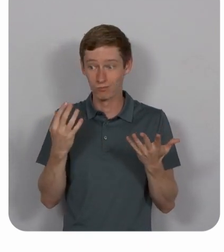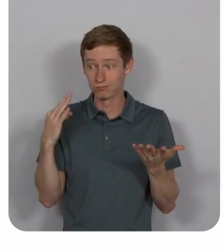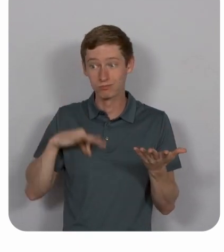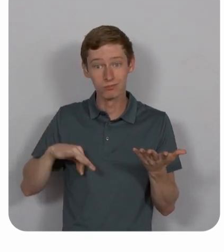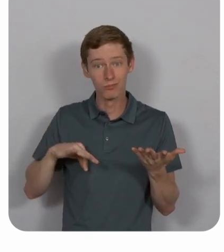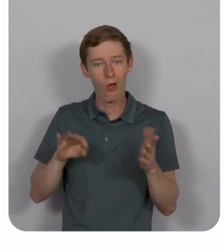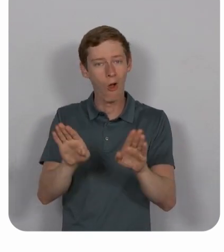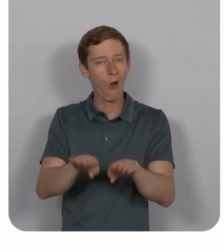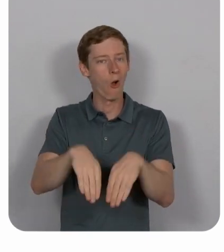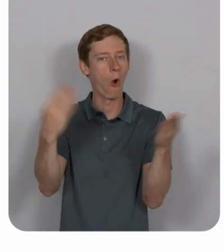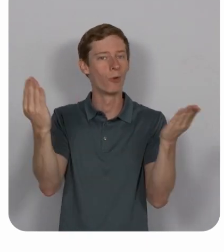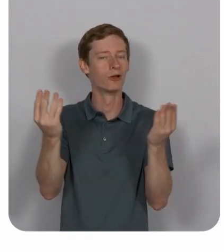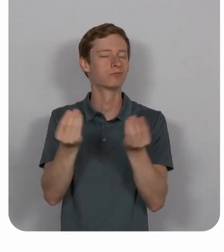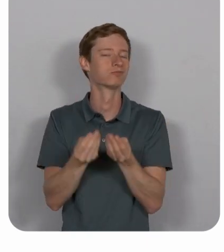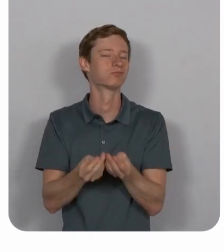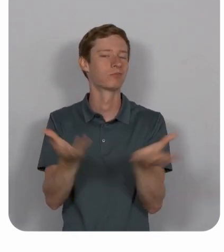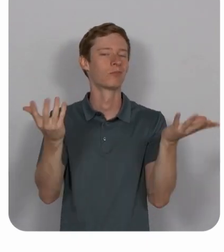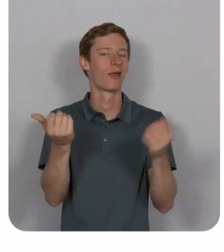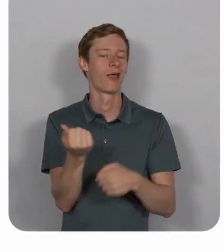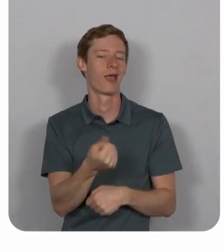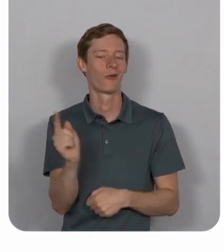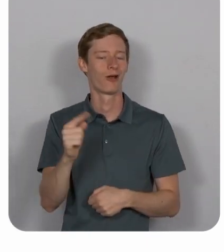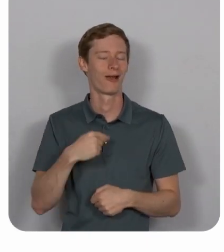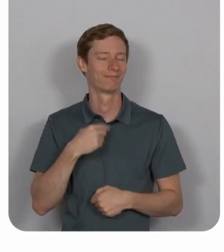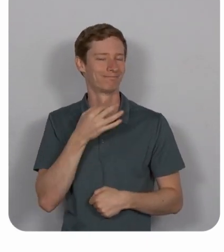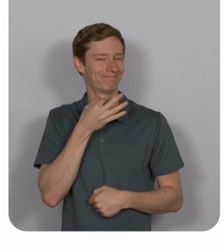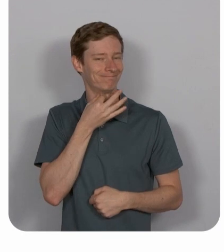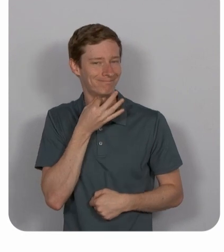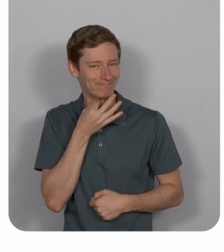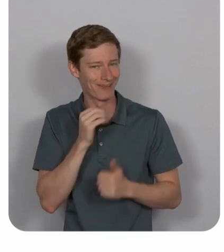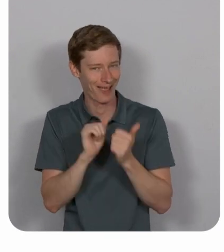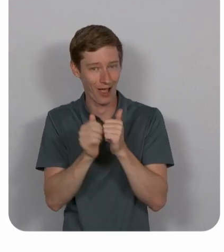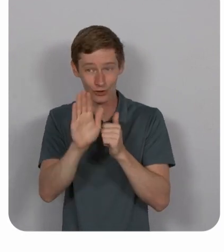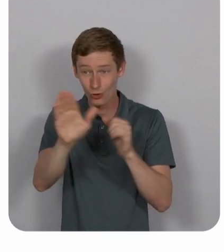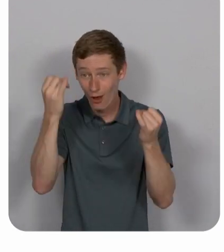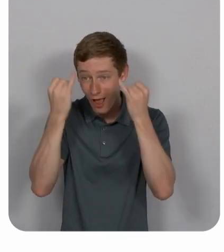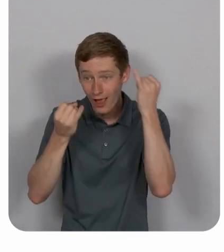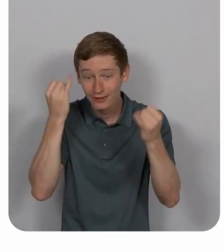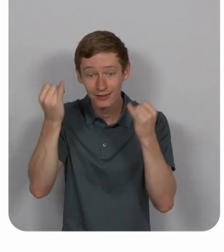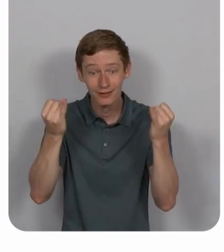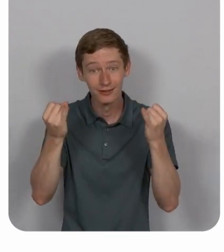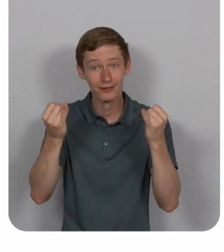and accessible to everyone. I can't wait to see how you're all going to turn your ideas